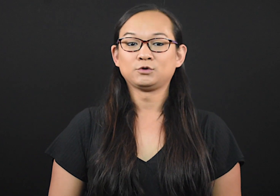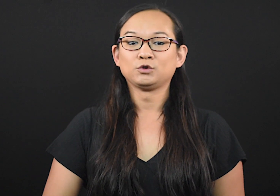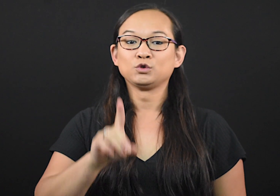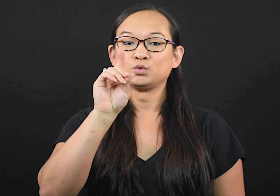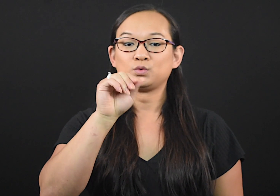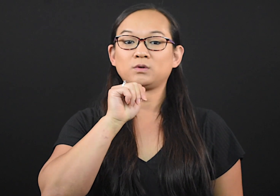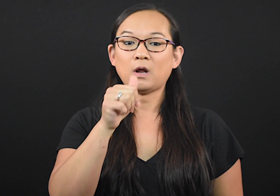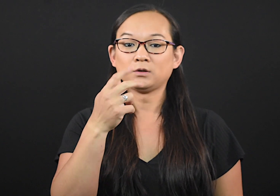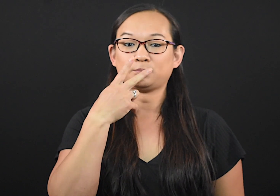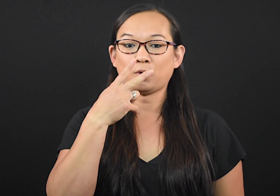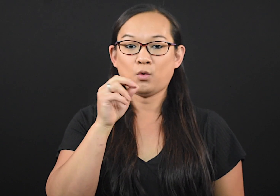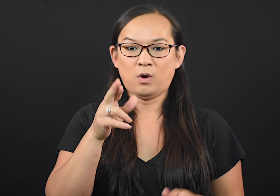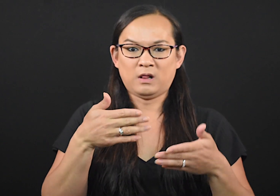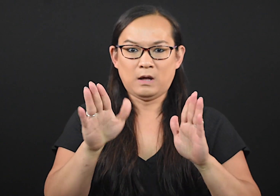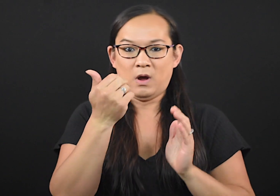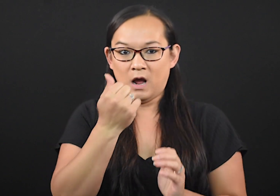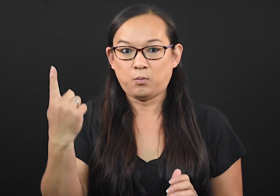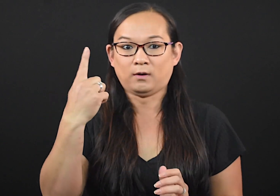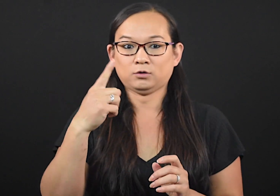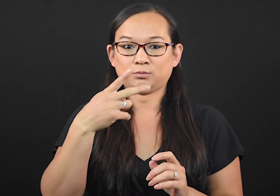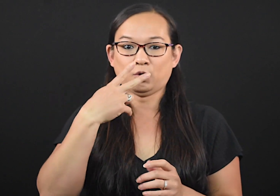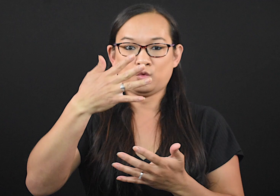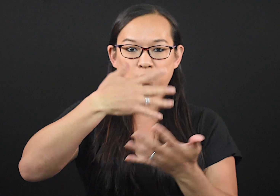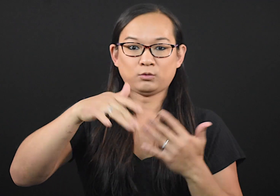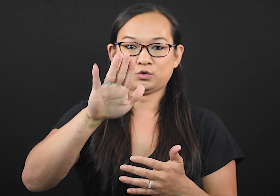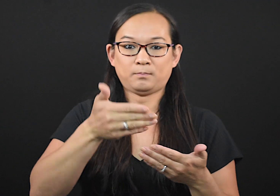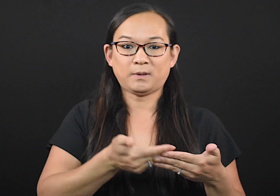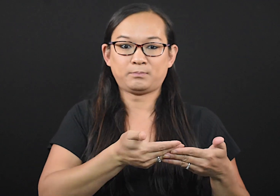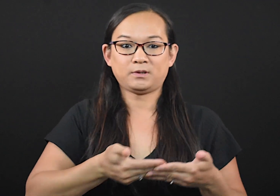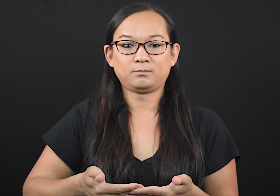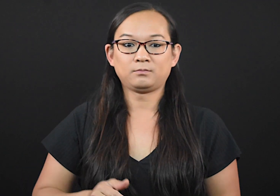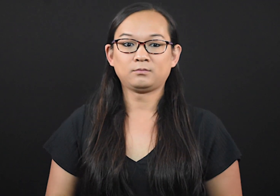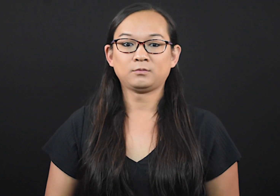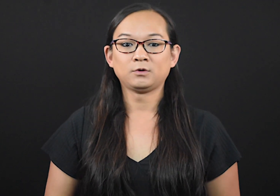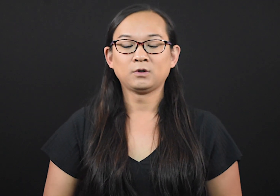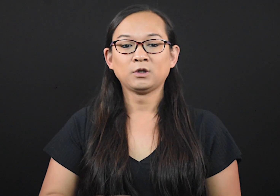● Do not smoke or allow anyone to smoke around your baby.